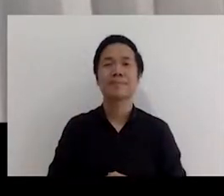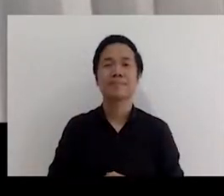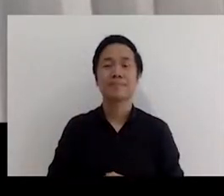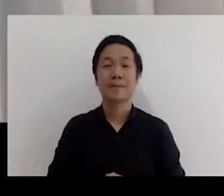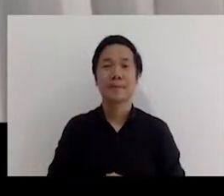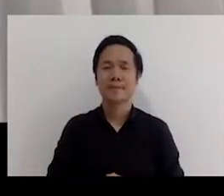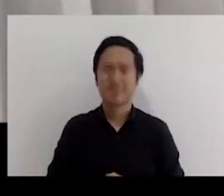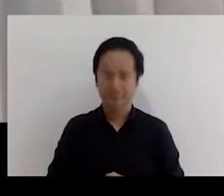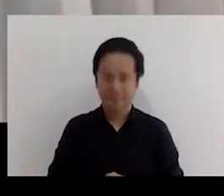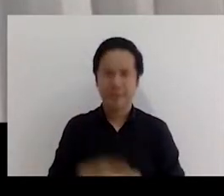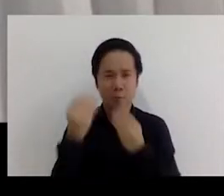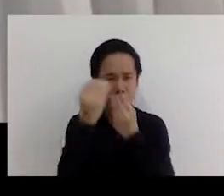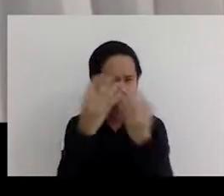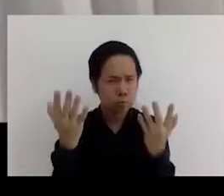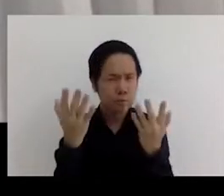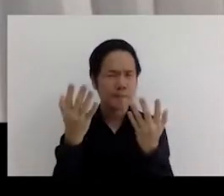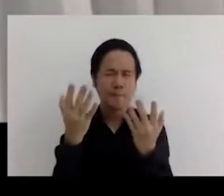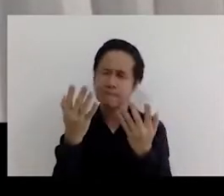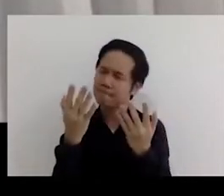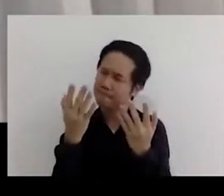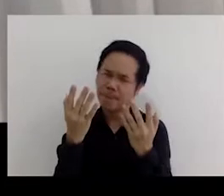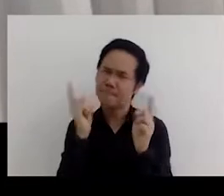the importance of the